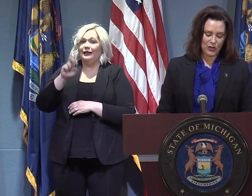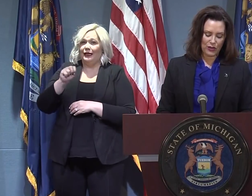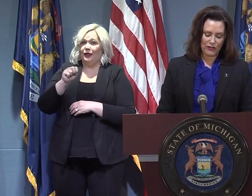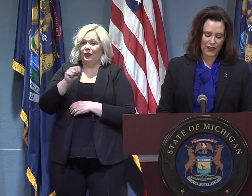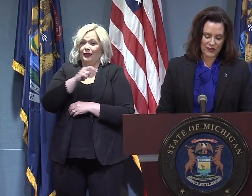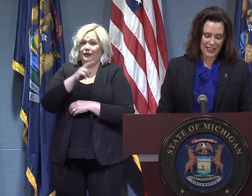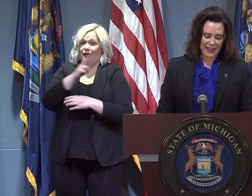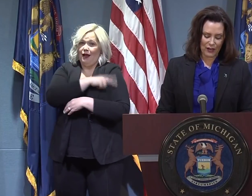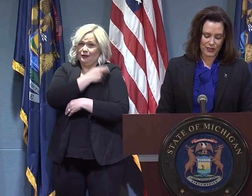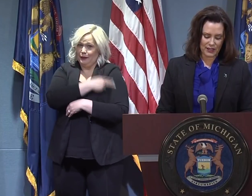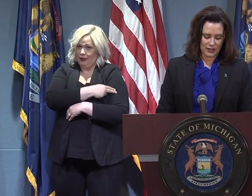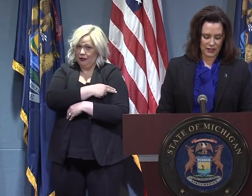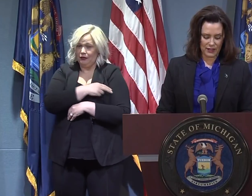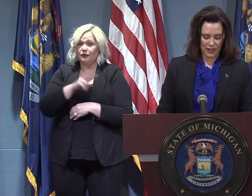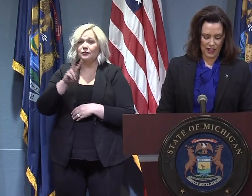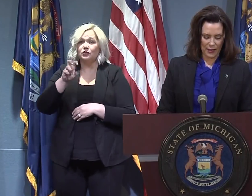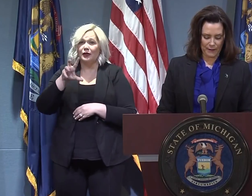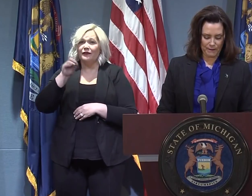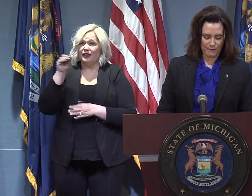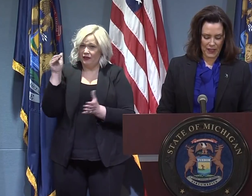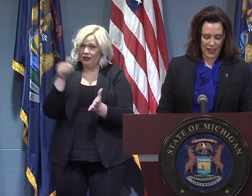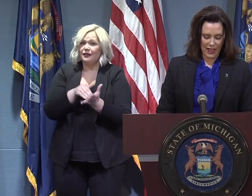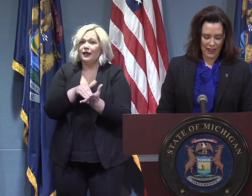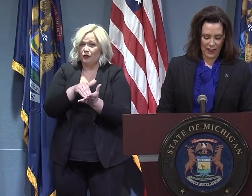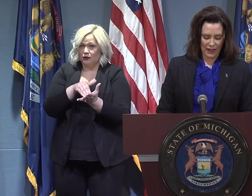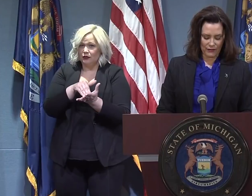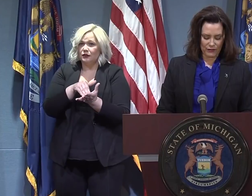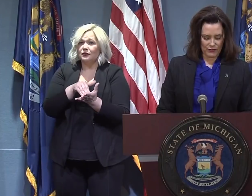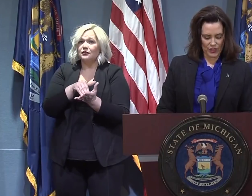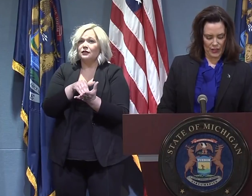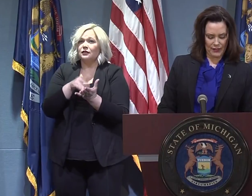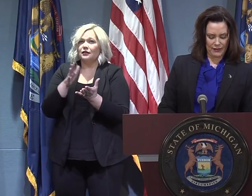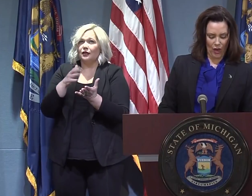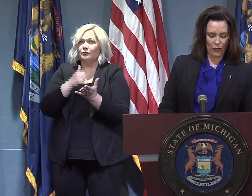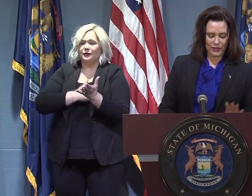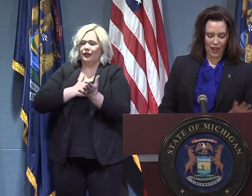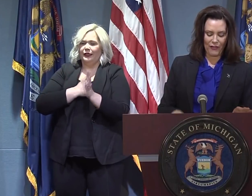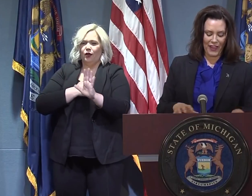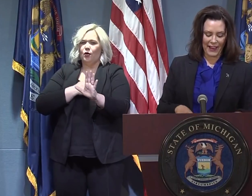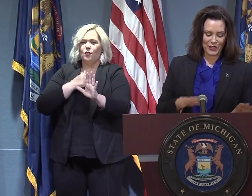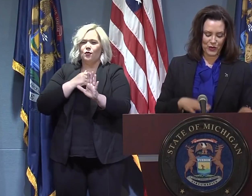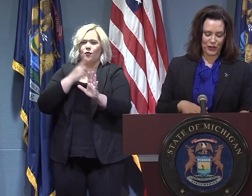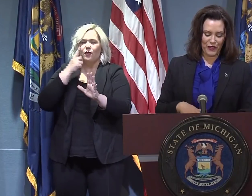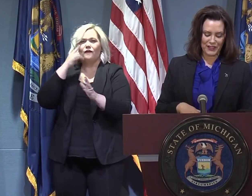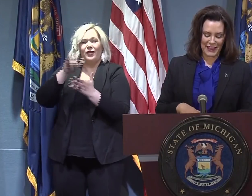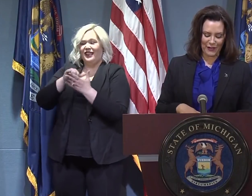THEIR PROCESS TO BEGIN PRODUCING 280, INJURY HUNDRED PLETED